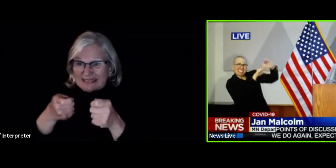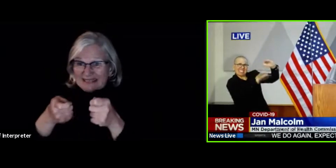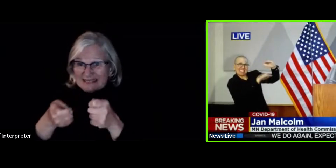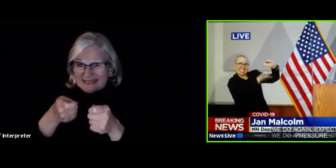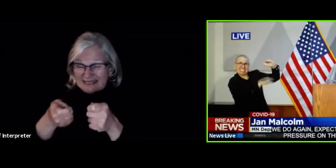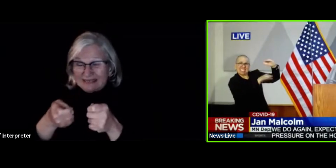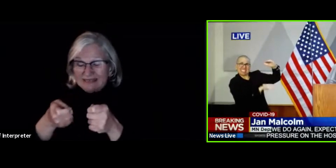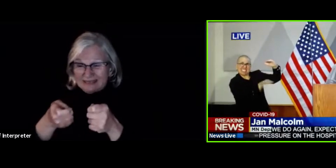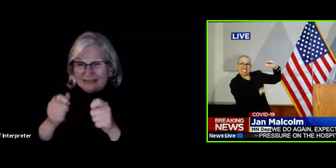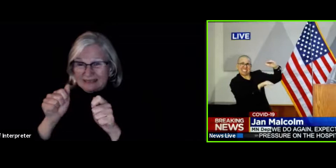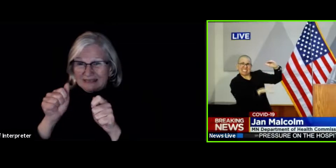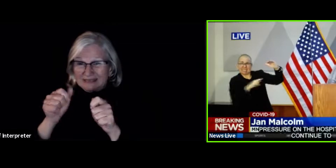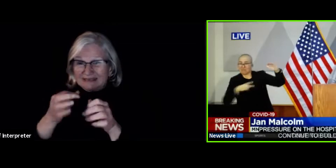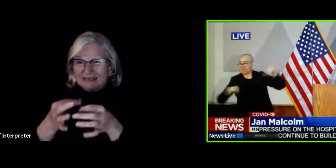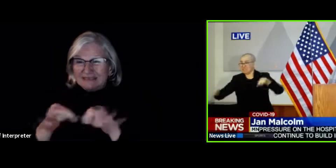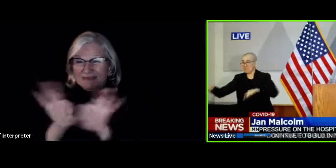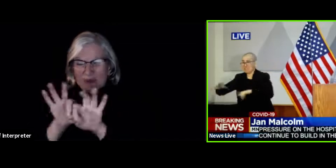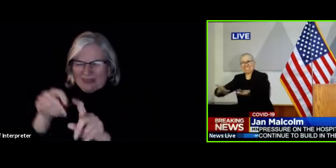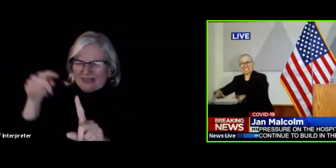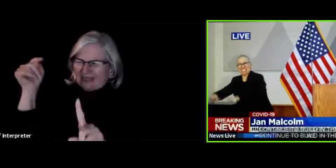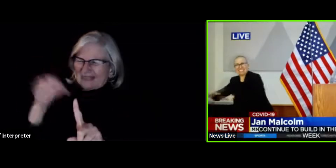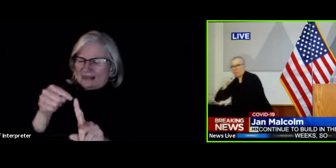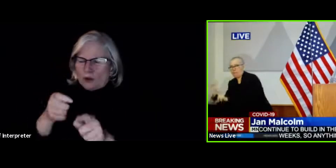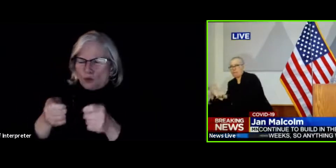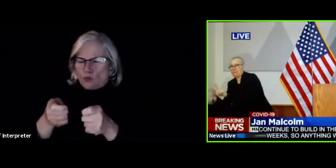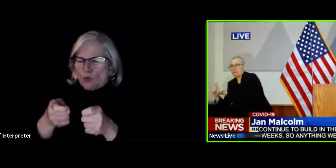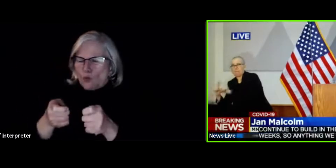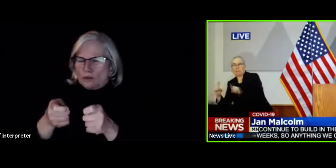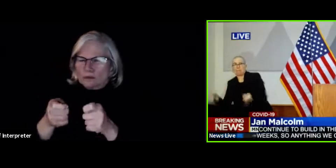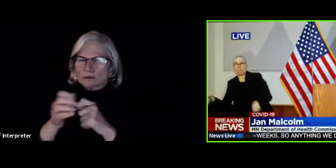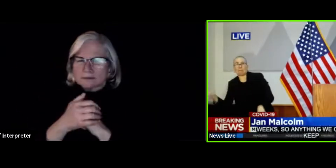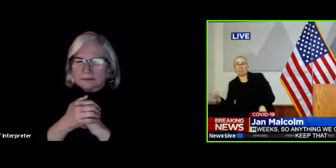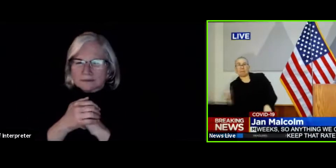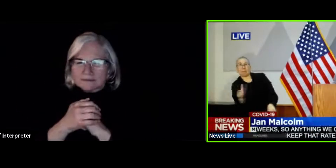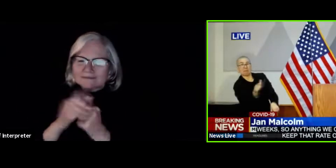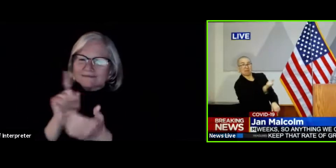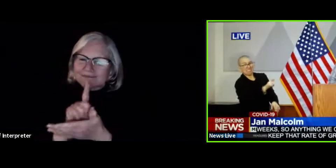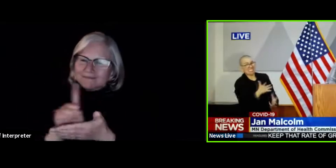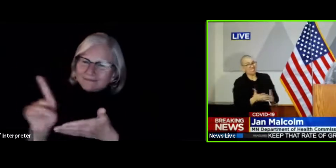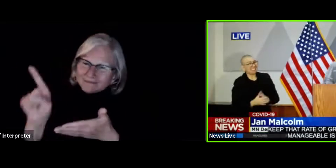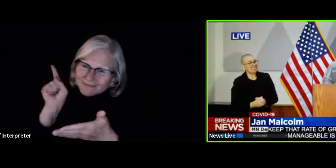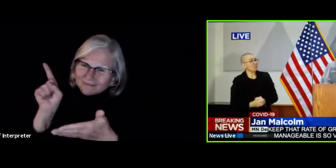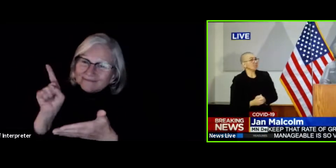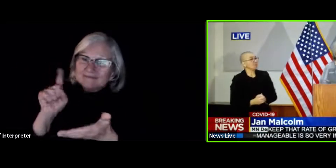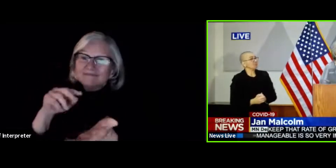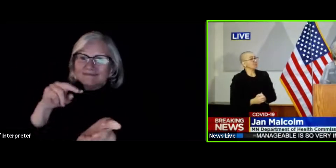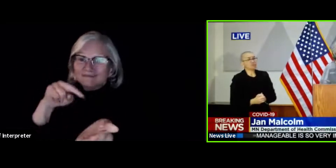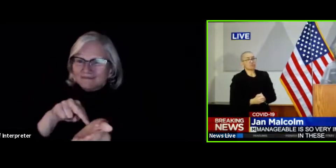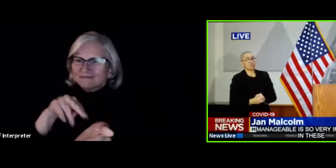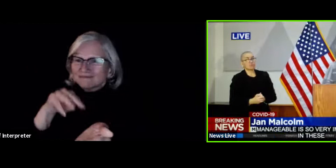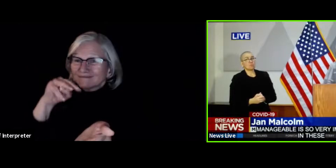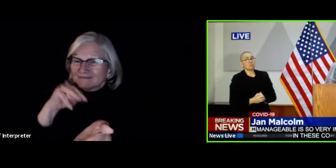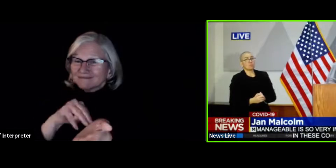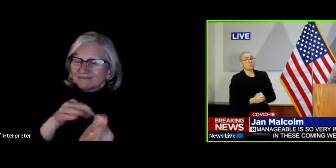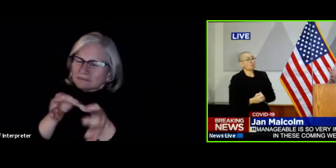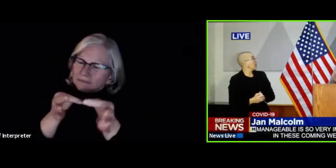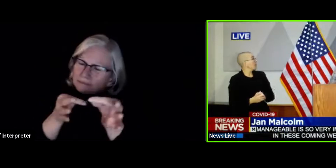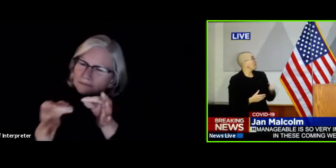AS YOU HAVE HIRED FROM THE FRONT-LINE PROVIDERS AND THE LEADSERS OF THESE SYSTEMS. AND AS THEY'VE ALSO SAID, AND SEVERAL OF YOU HAVE